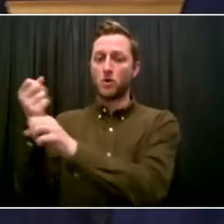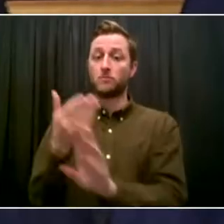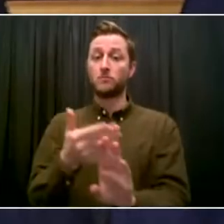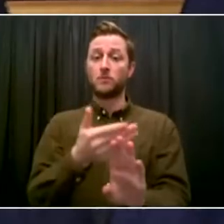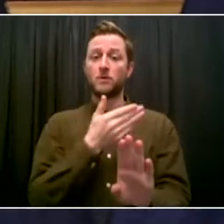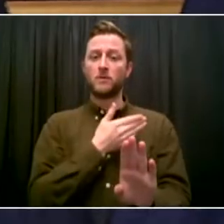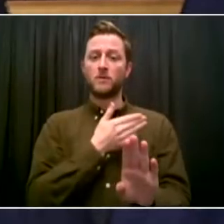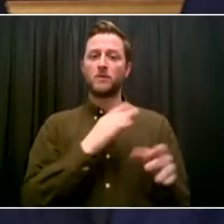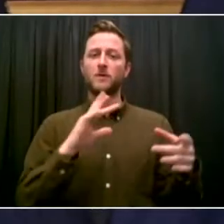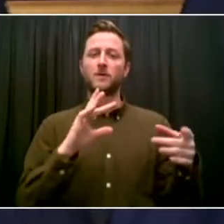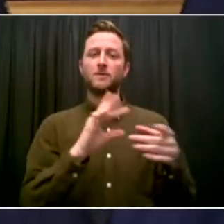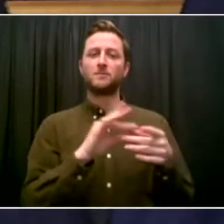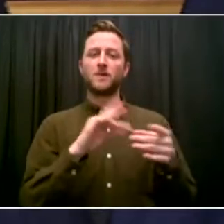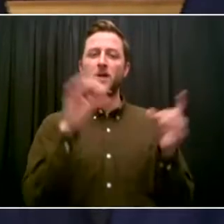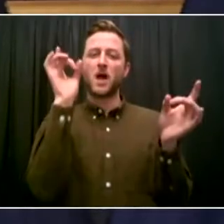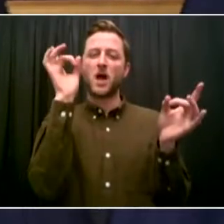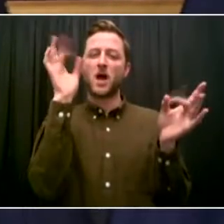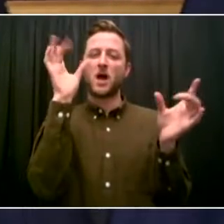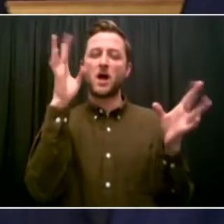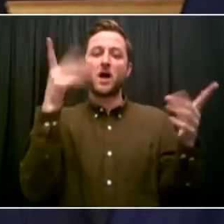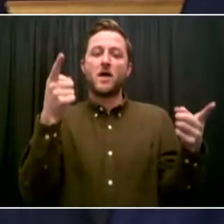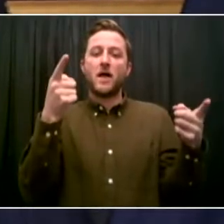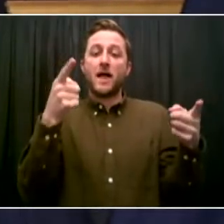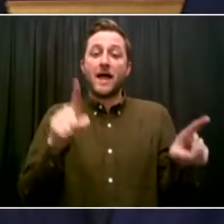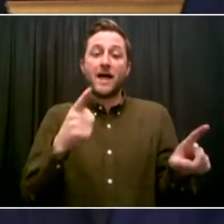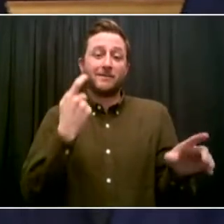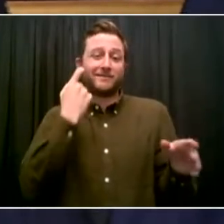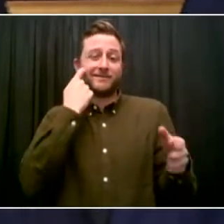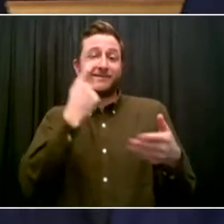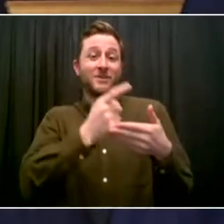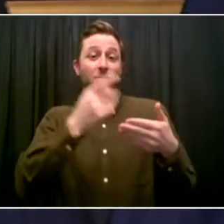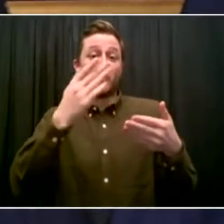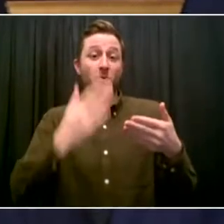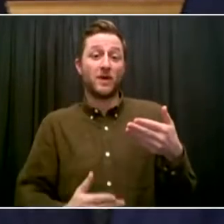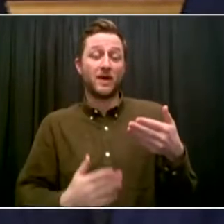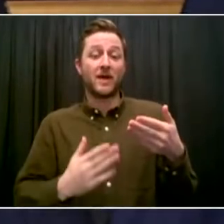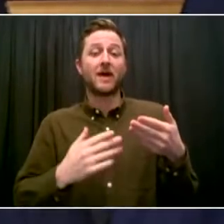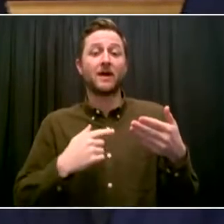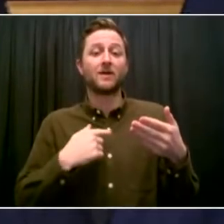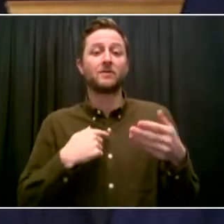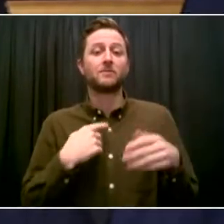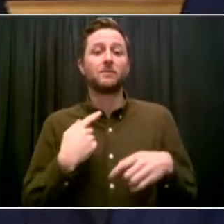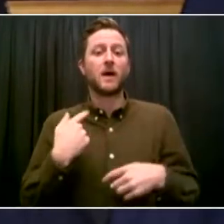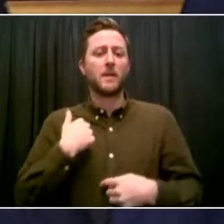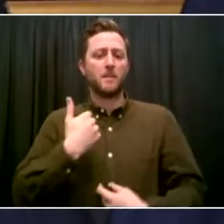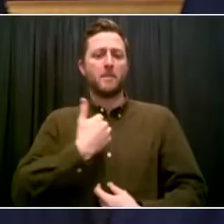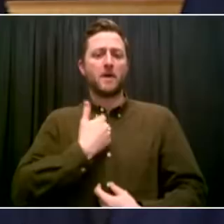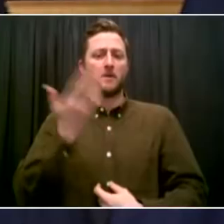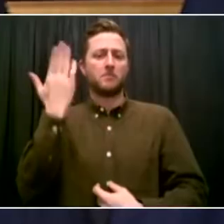BEFEOR WE GET TO THE COVID BRIEFING, I WANT TO TOUCH ON